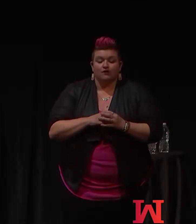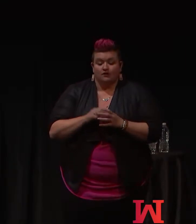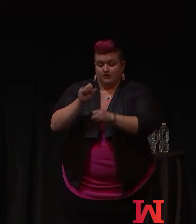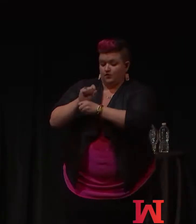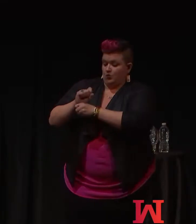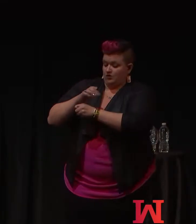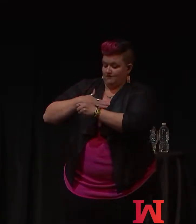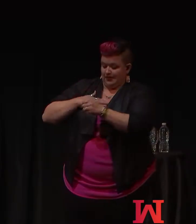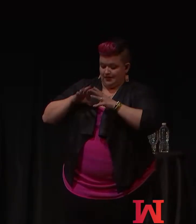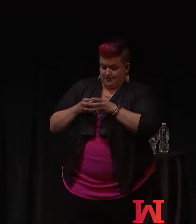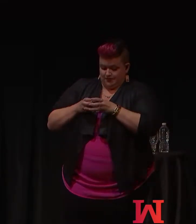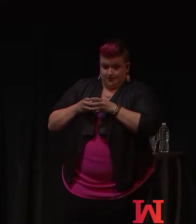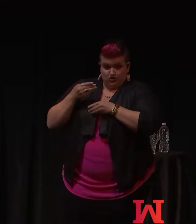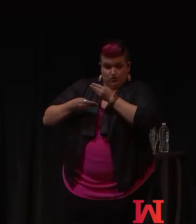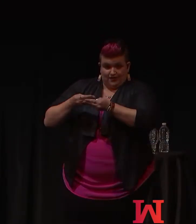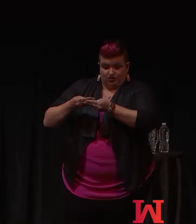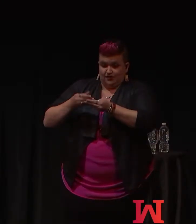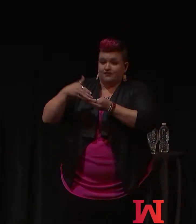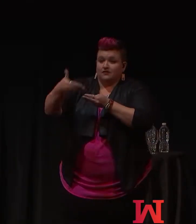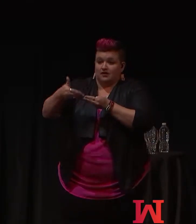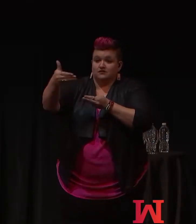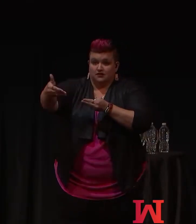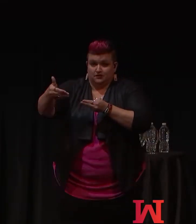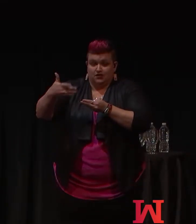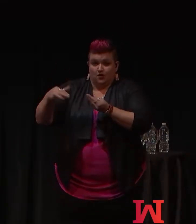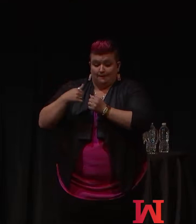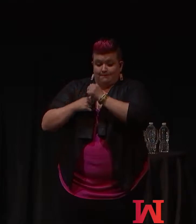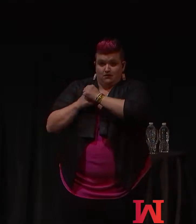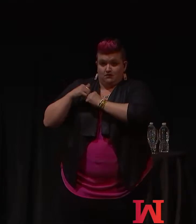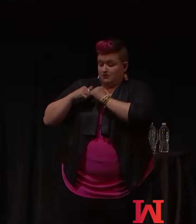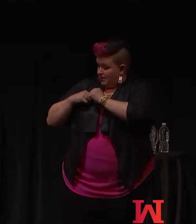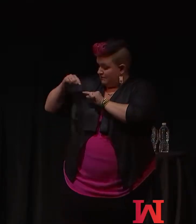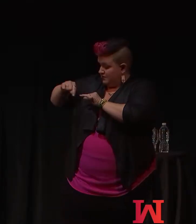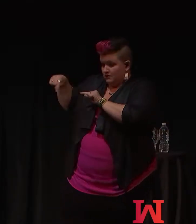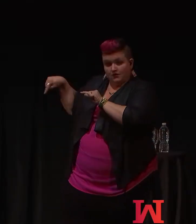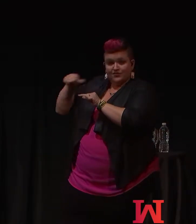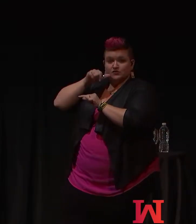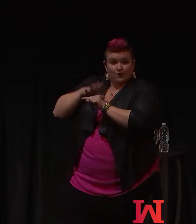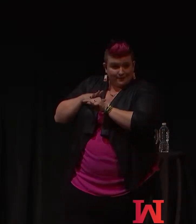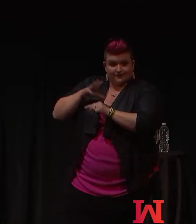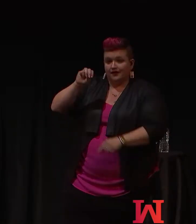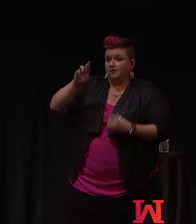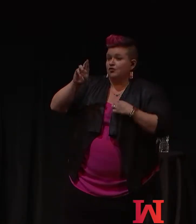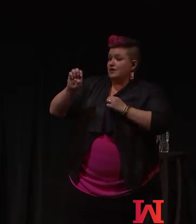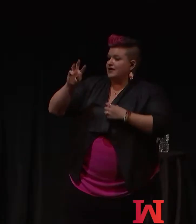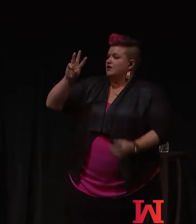"my generation and the next is built "on the backs of women," like Marie C. Wilson,